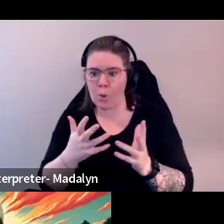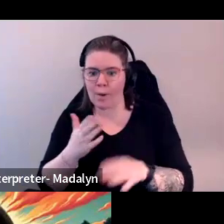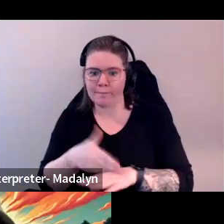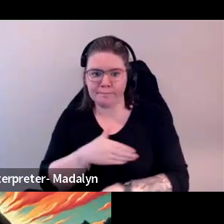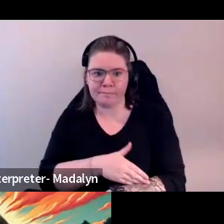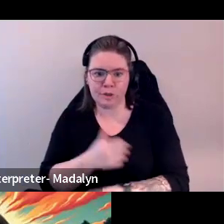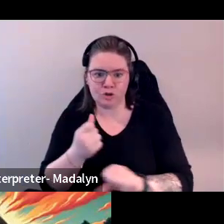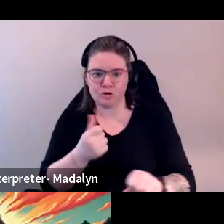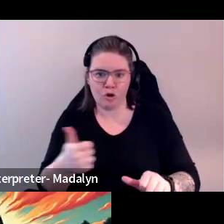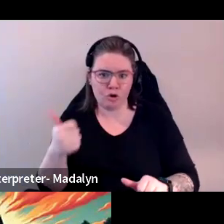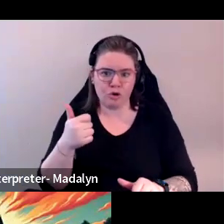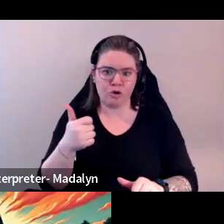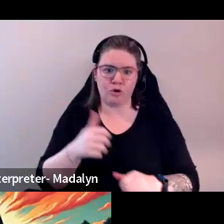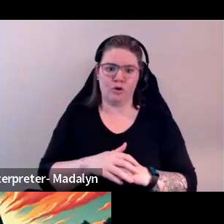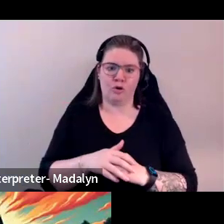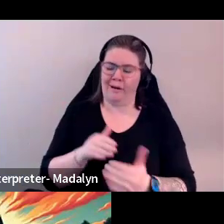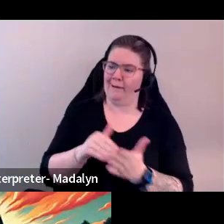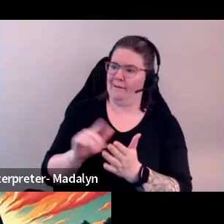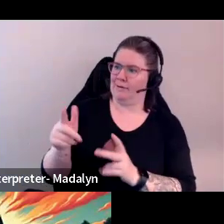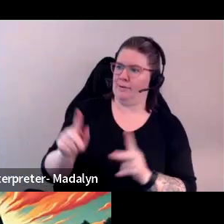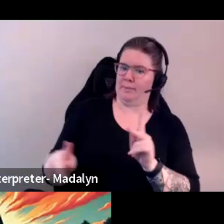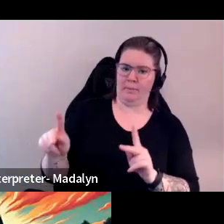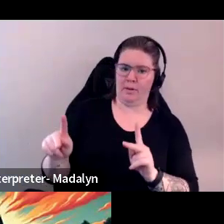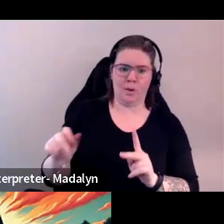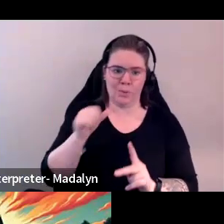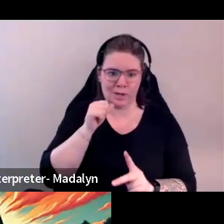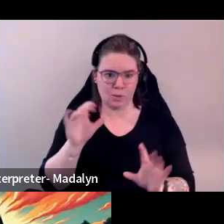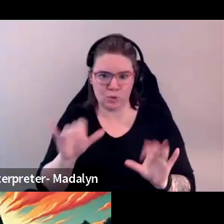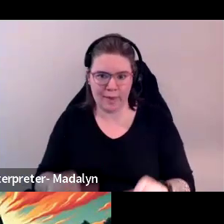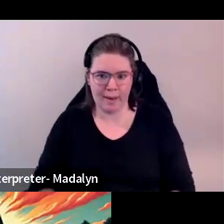Don Dew: better against other people. Don Dew: We just don't do that anymore.